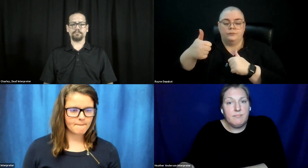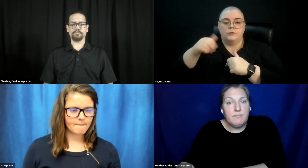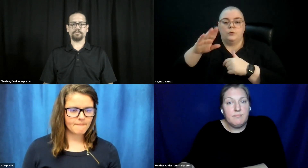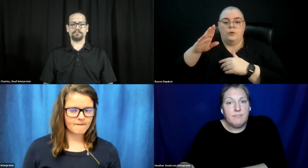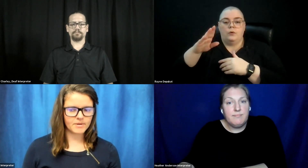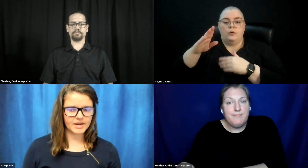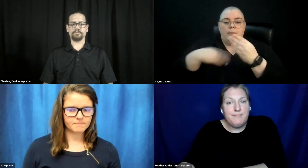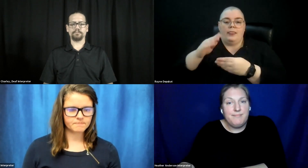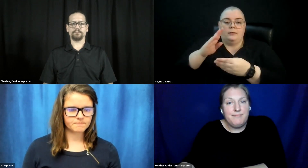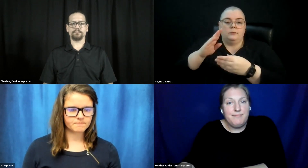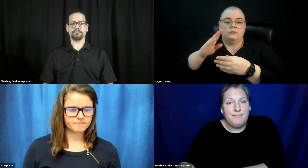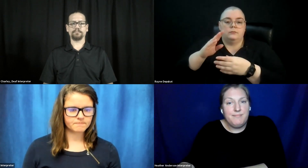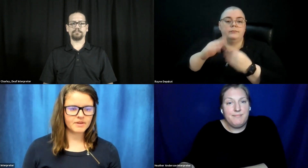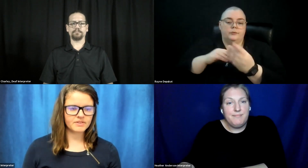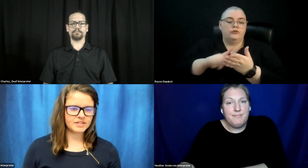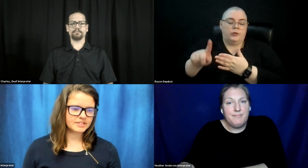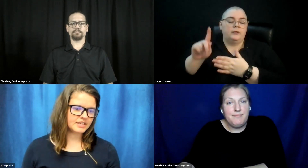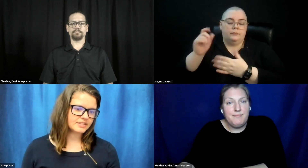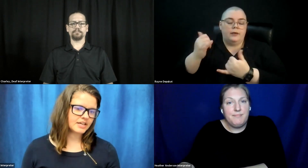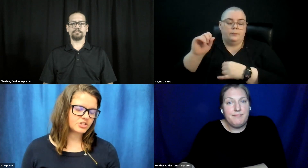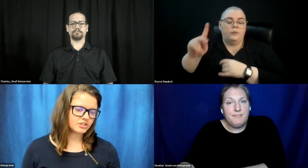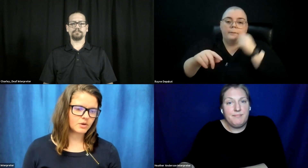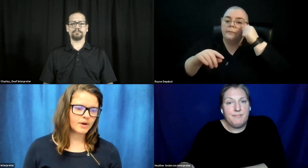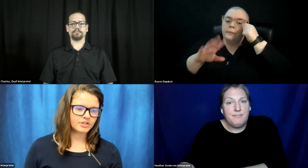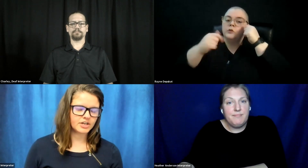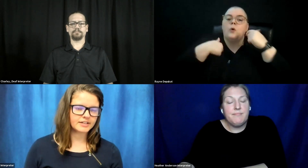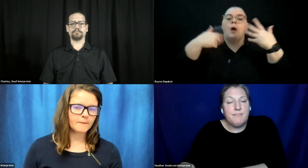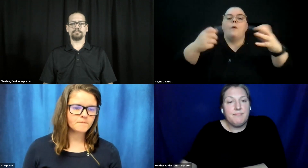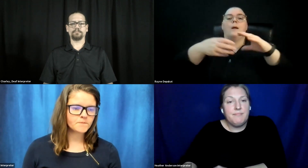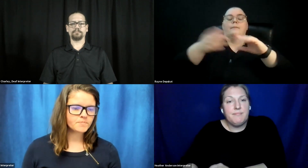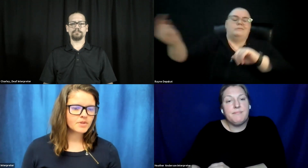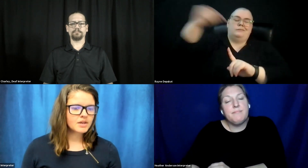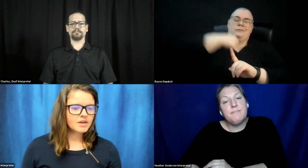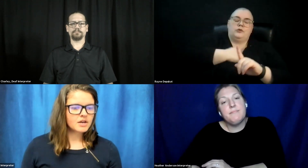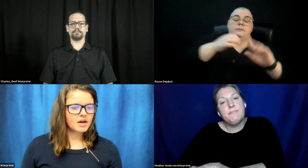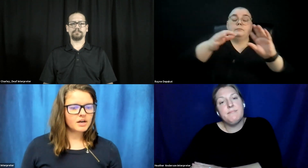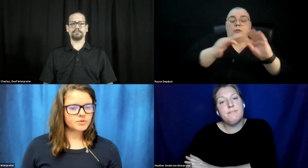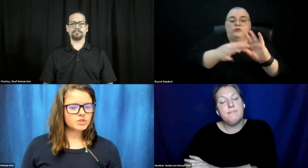Okay. Anthony says that she's going to go ahead and check it out.